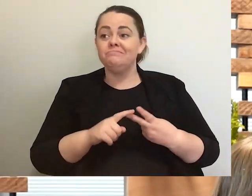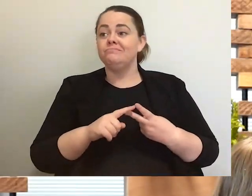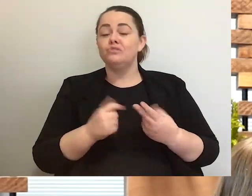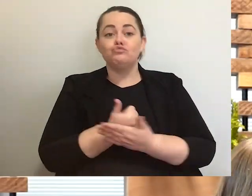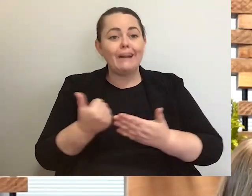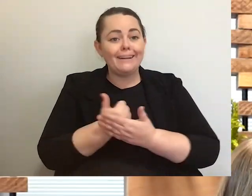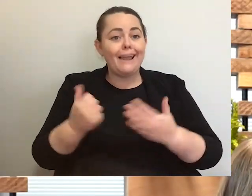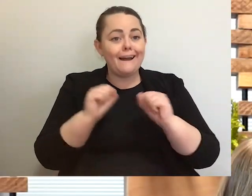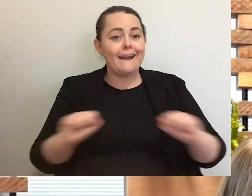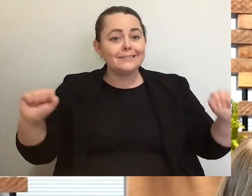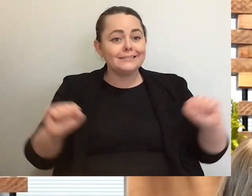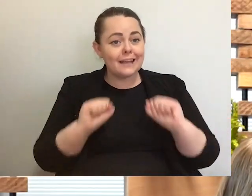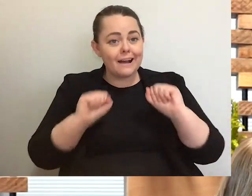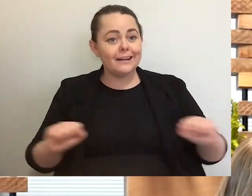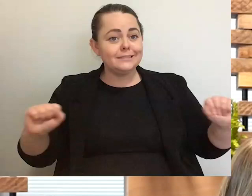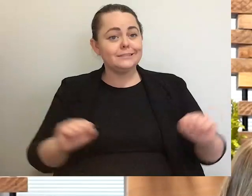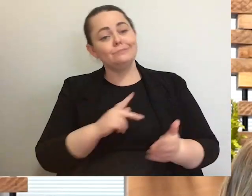try to get plenty of rest